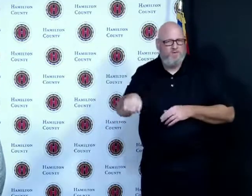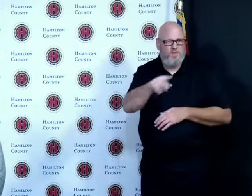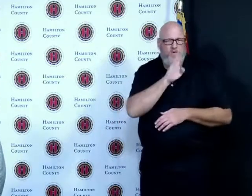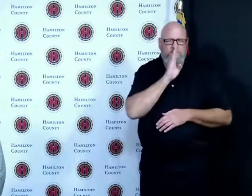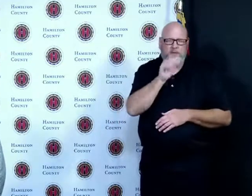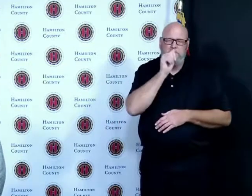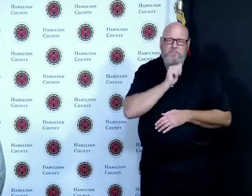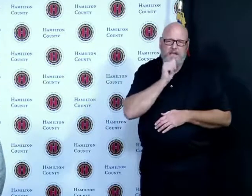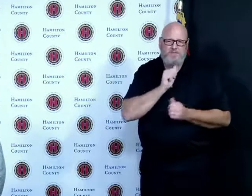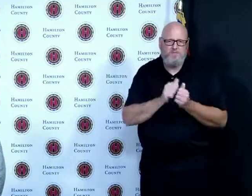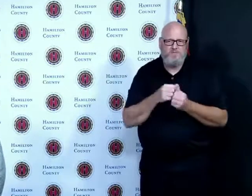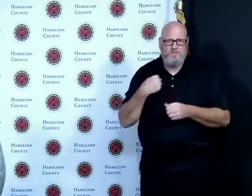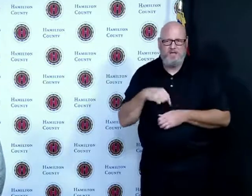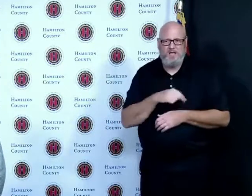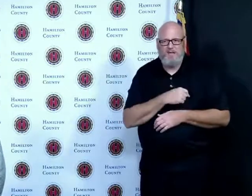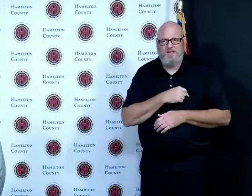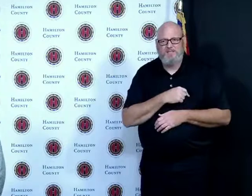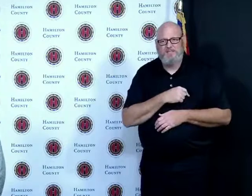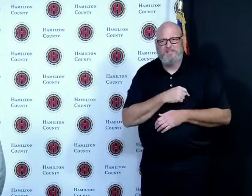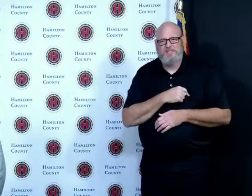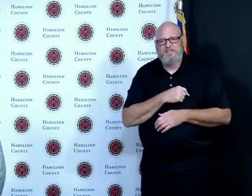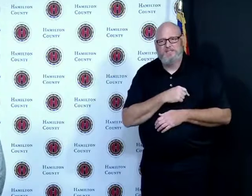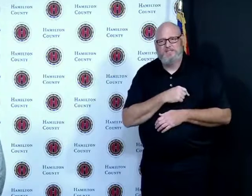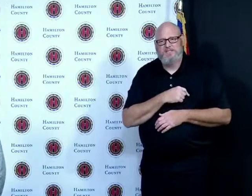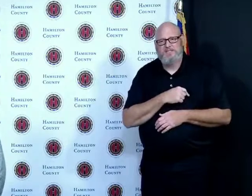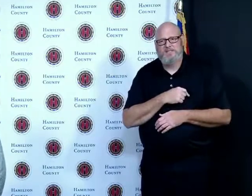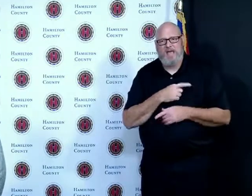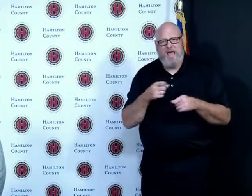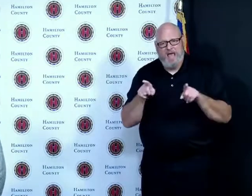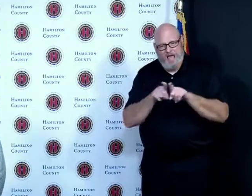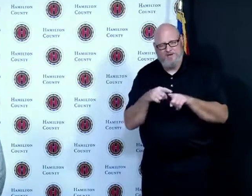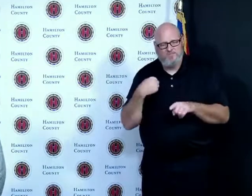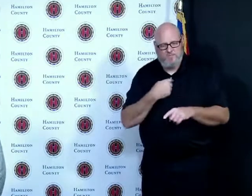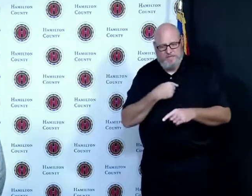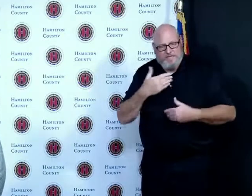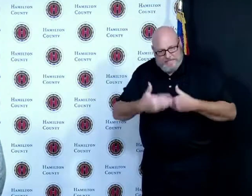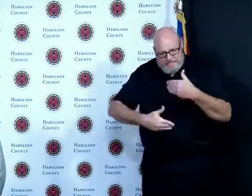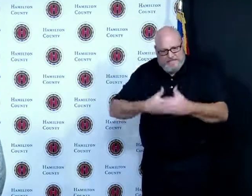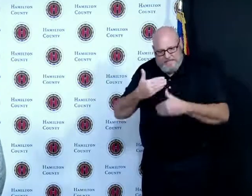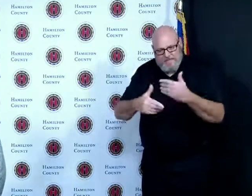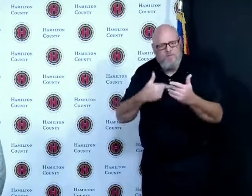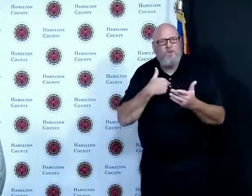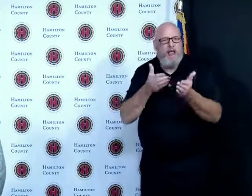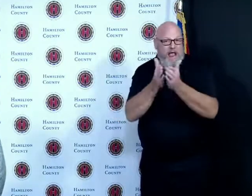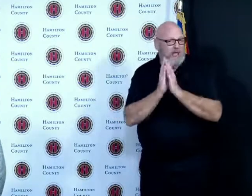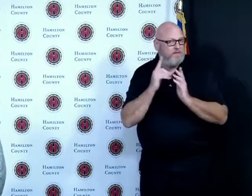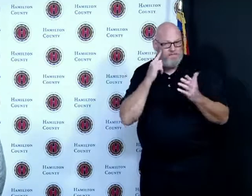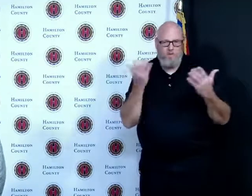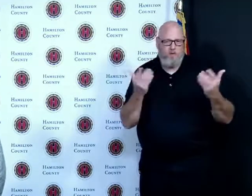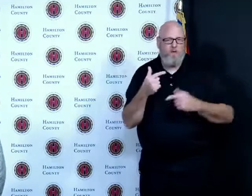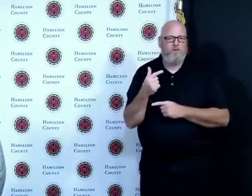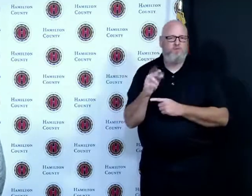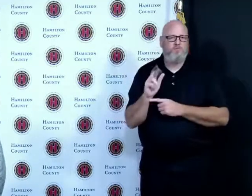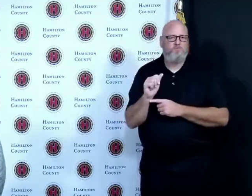to get to a new normal which is outside of the pandemic and understanding how we continue to